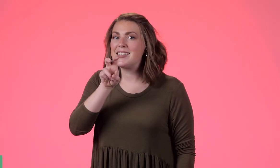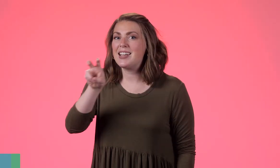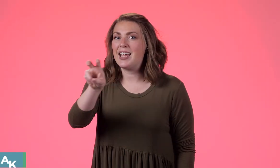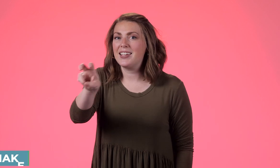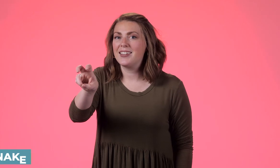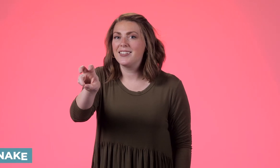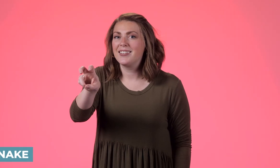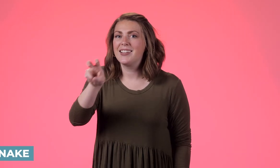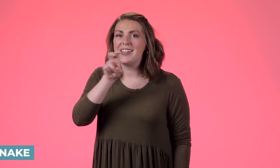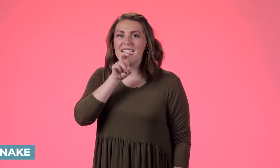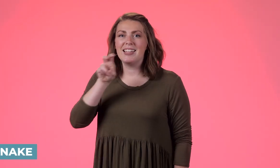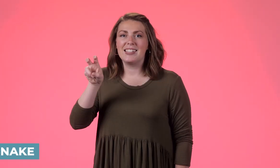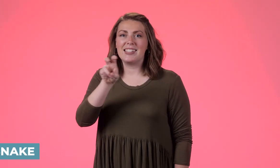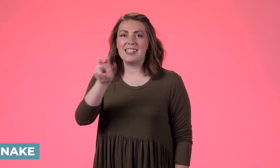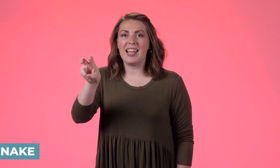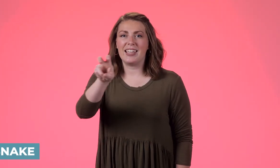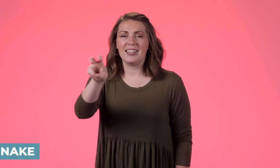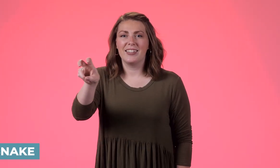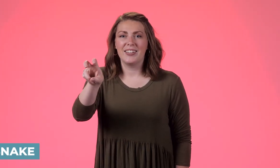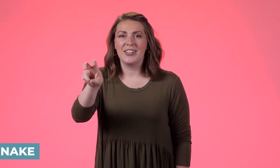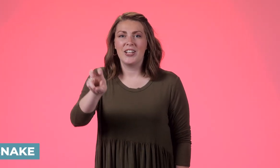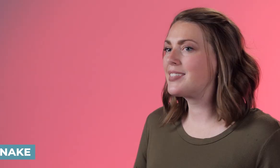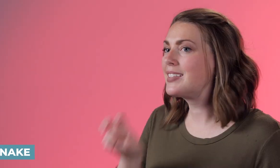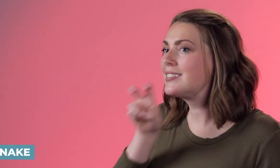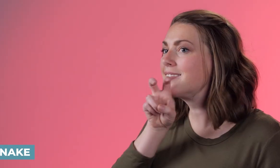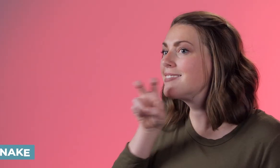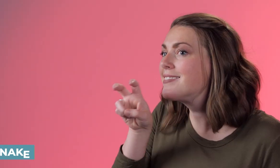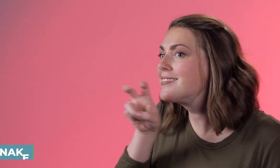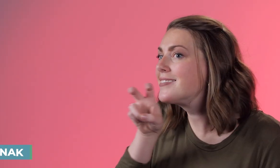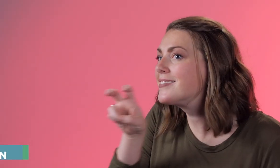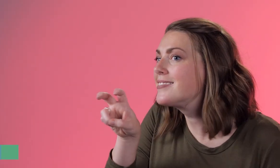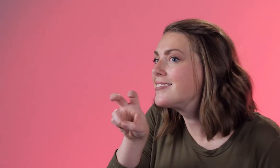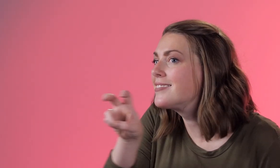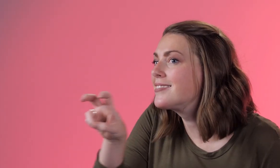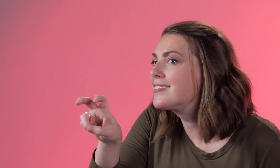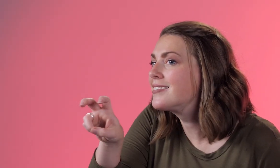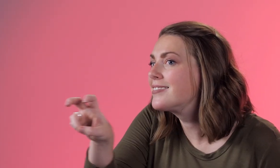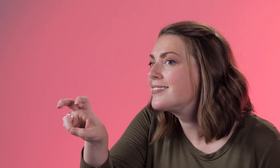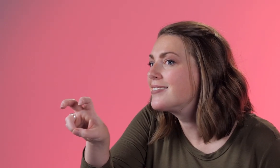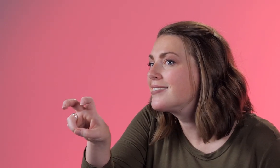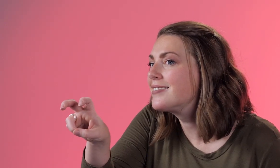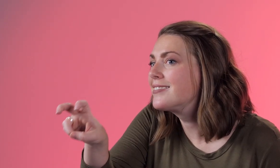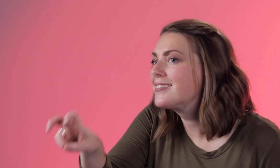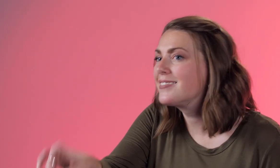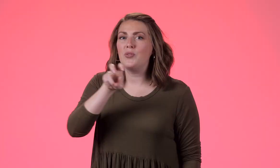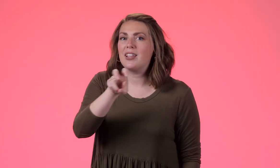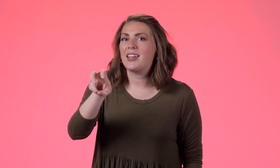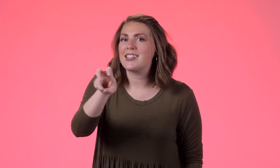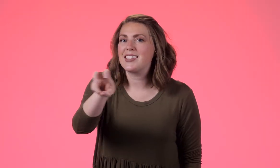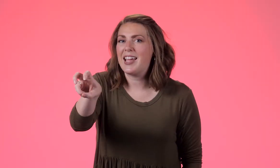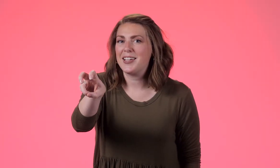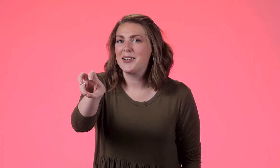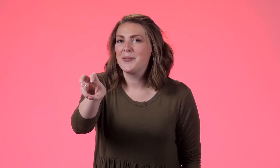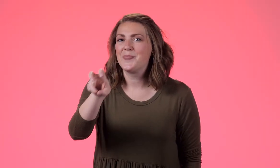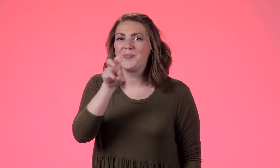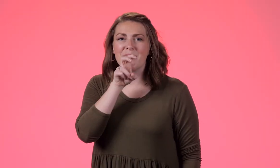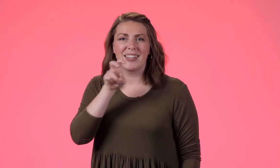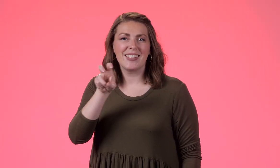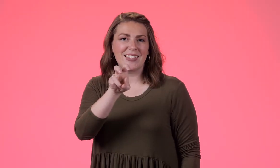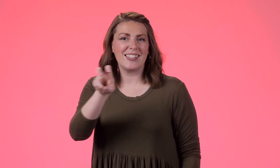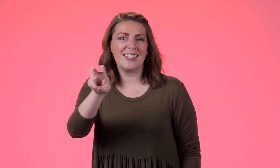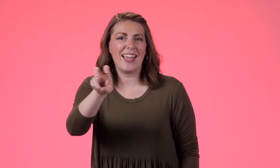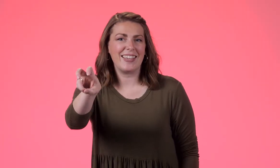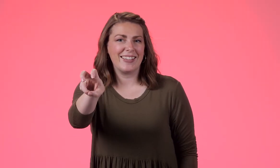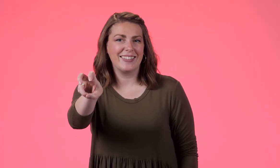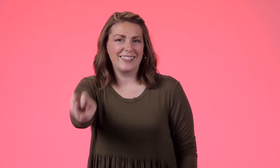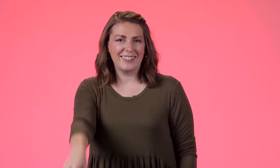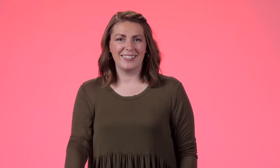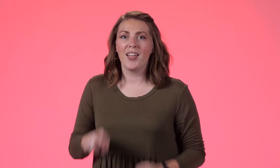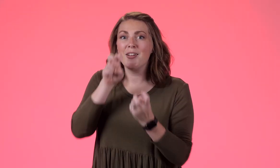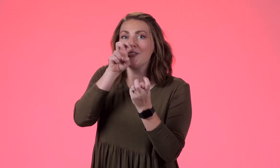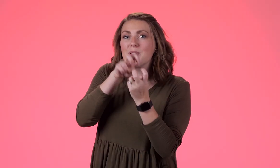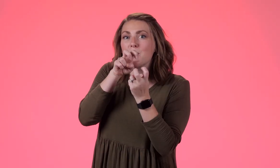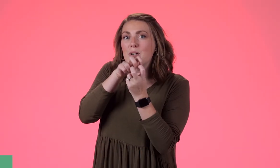'Snake, snake', you're using '2 bent fingers' and it's moving like a snake 'snake'. 'Squirrel,